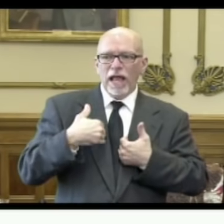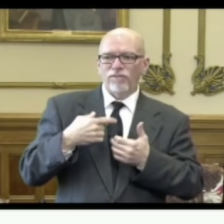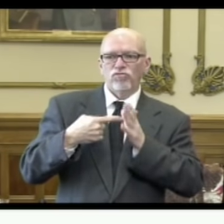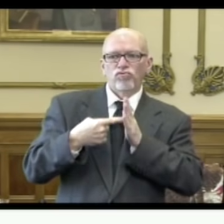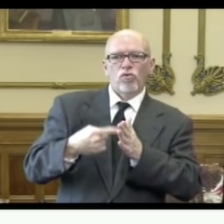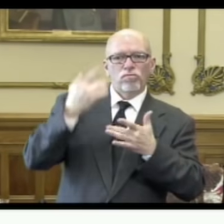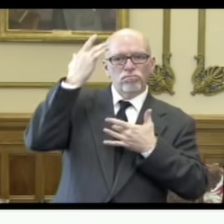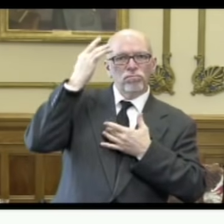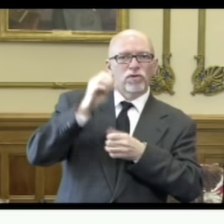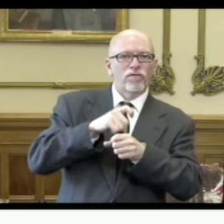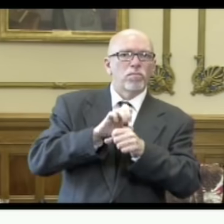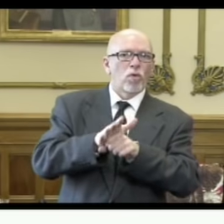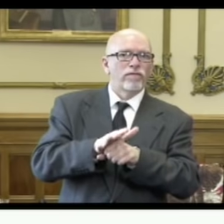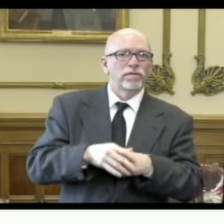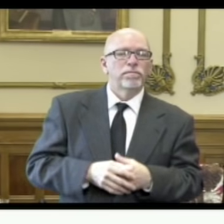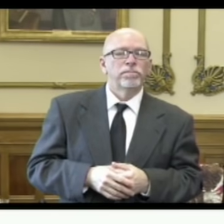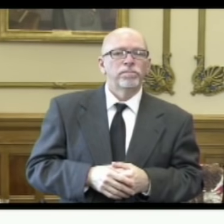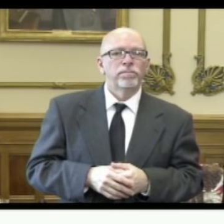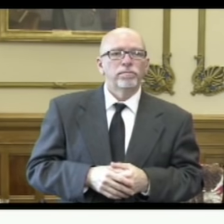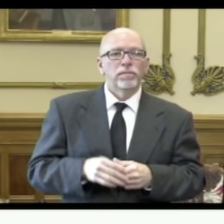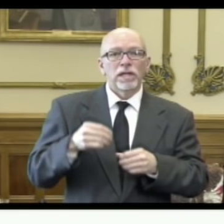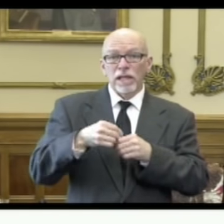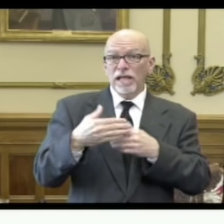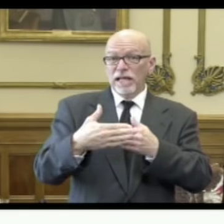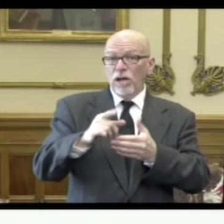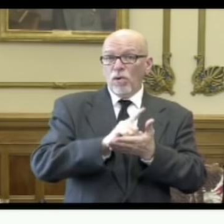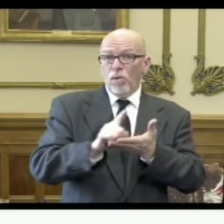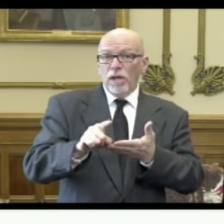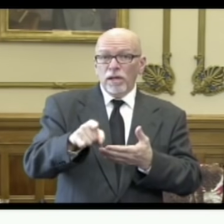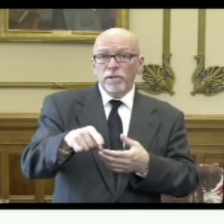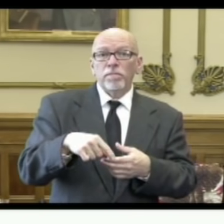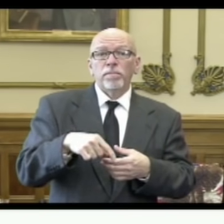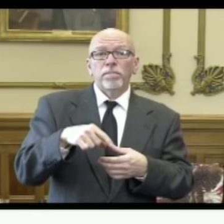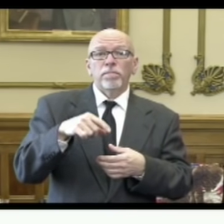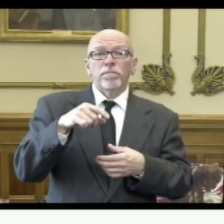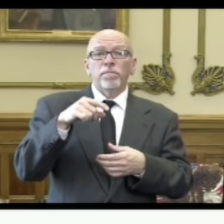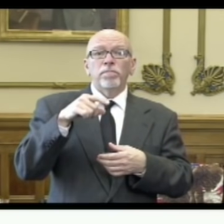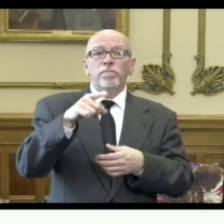EXPAND TESTING AND ALLOW US TO MOVE CLOSER TO OUR GOAL AP TESTING EVERY HOOSIER HAS